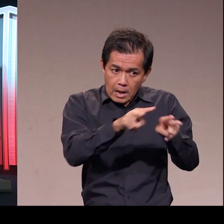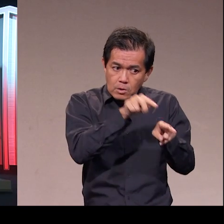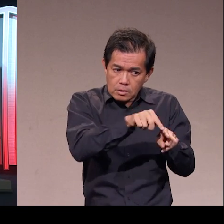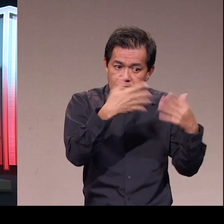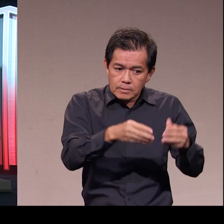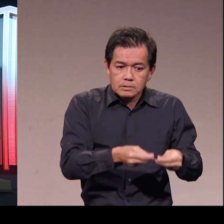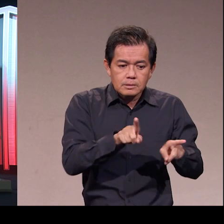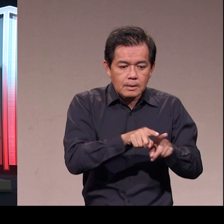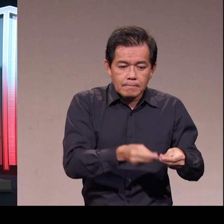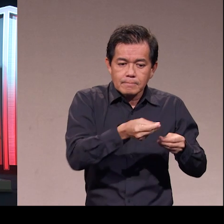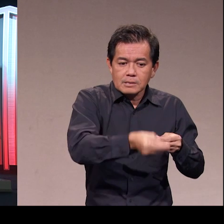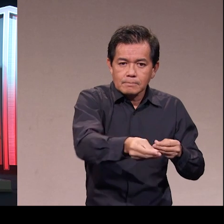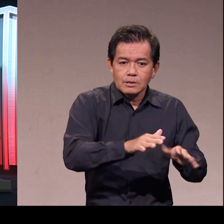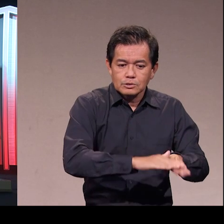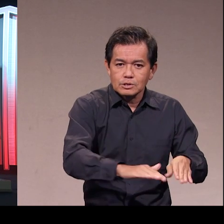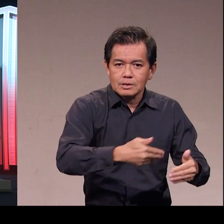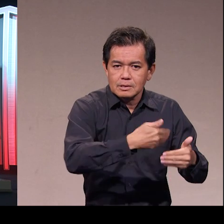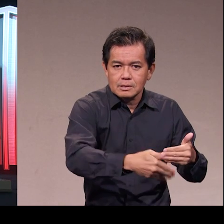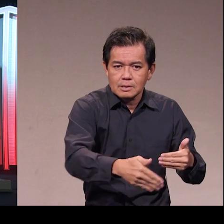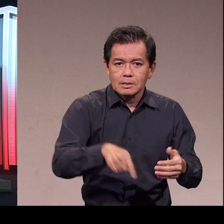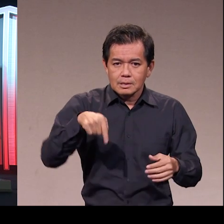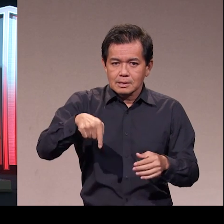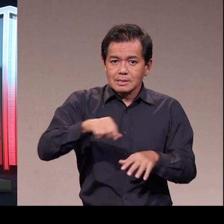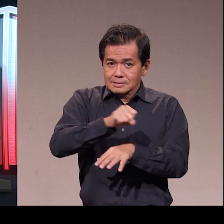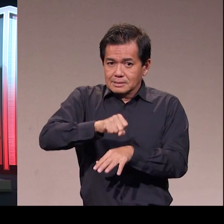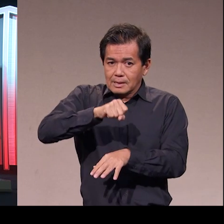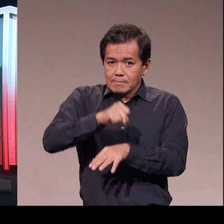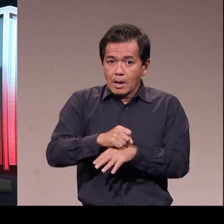Here are the winners of this year's Inspiring Chinese Language Teachers Awards.